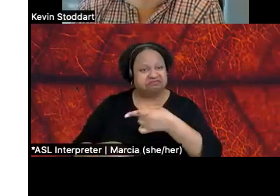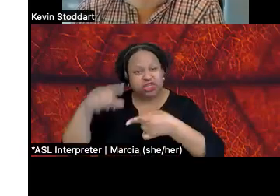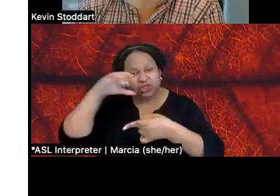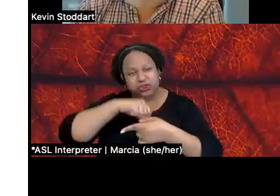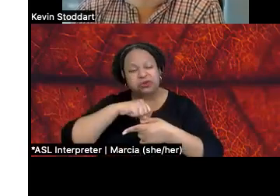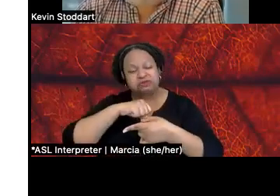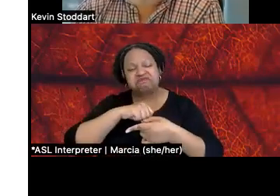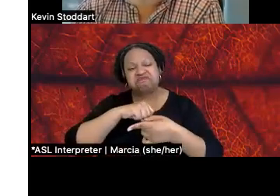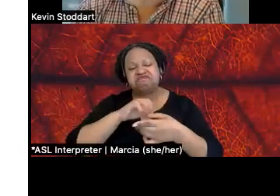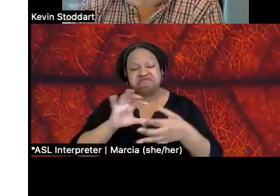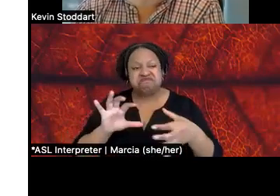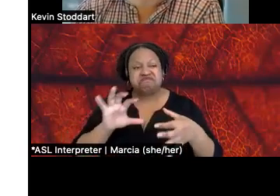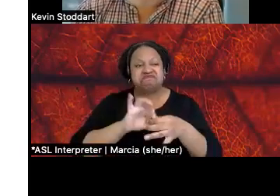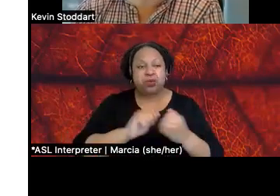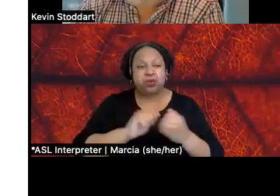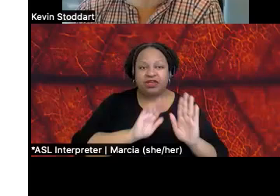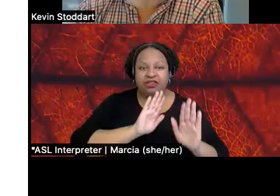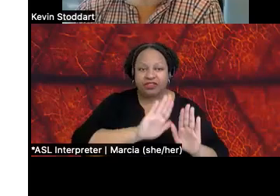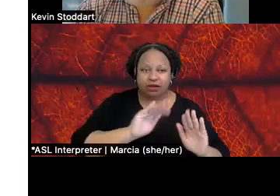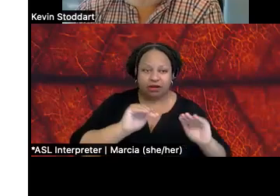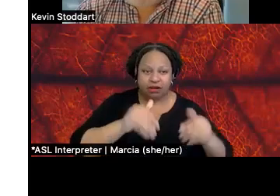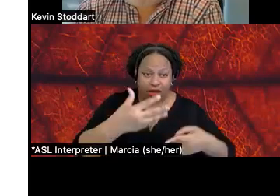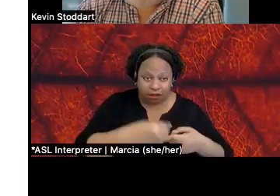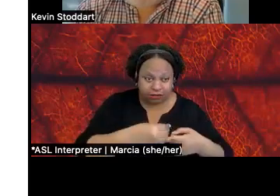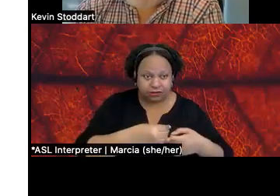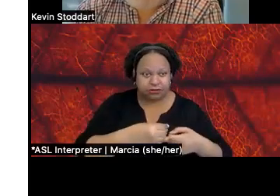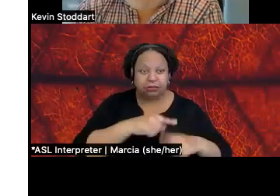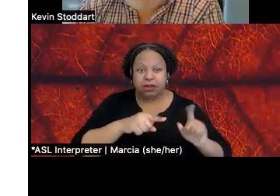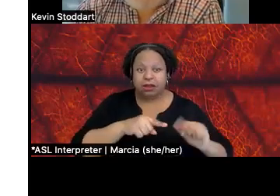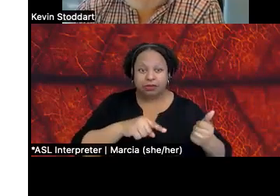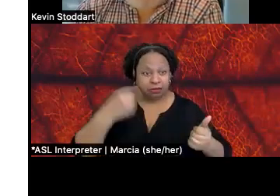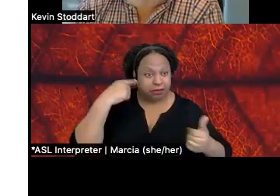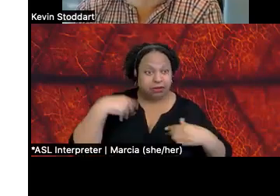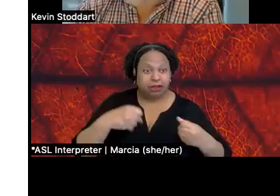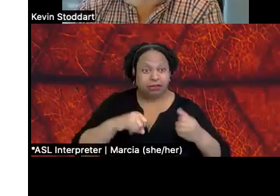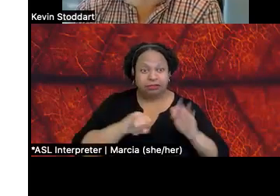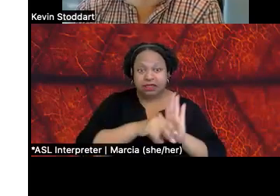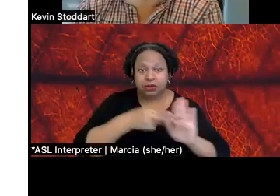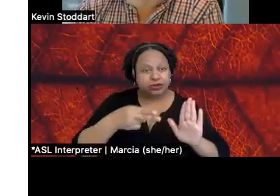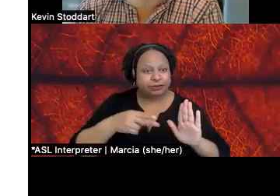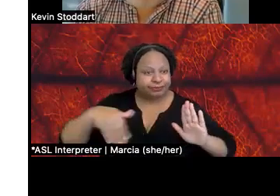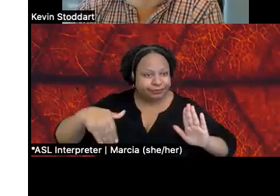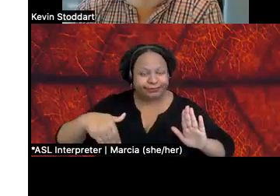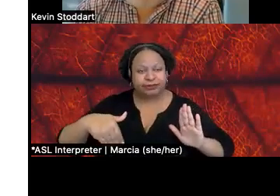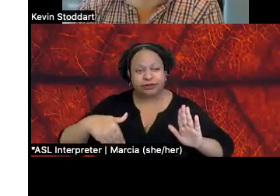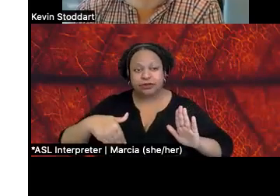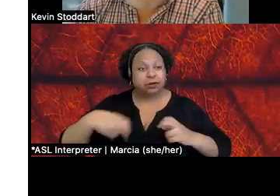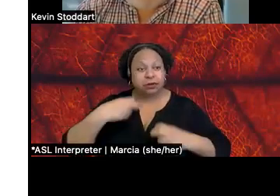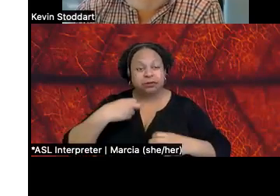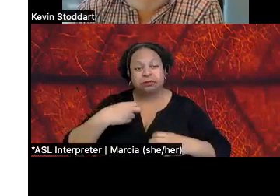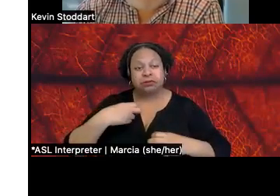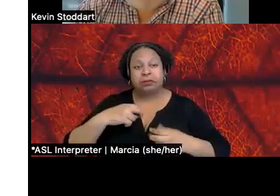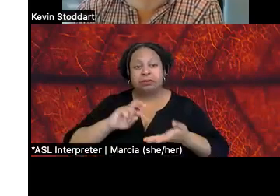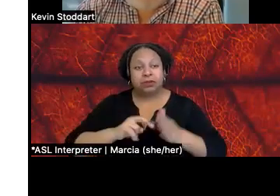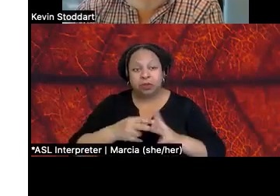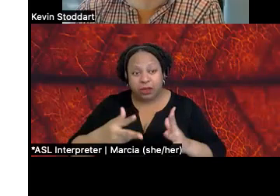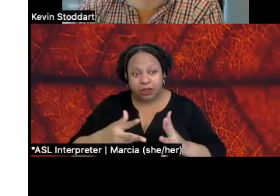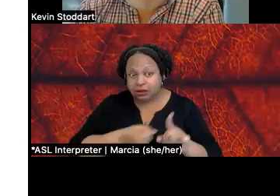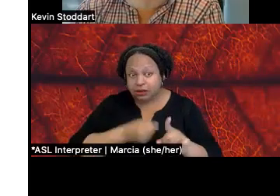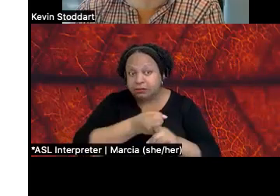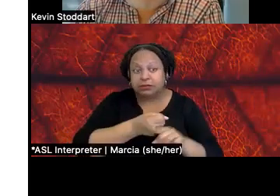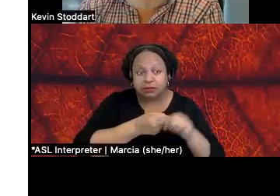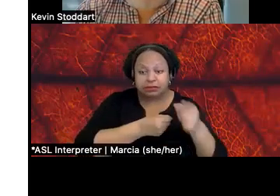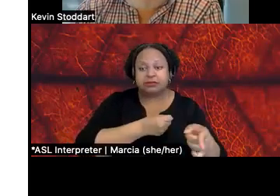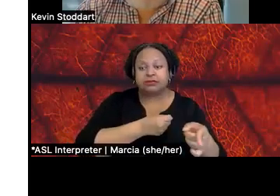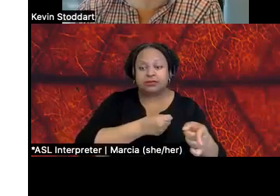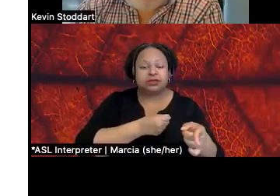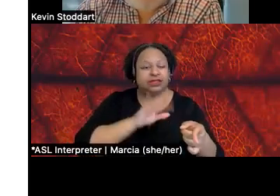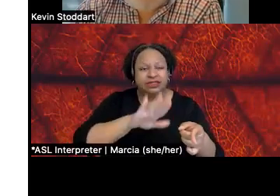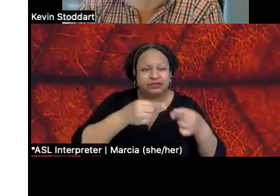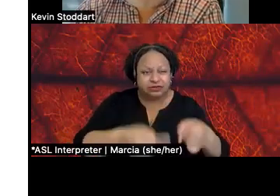And that results in problems with treatment, problems in their academic process.